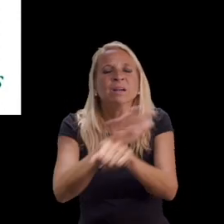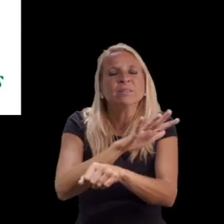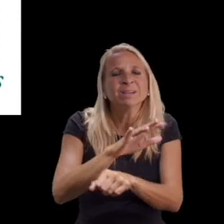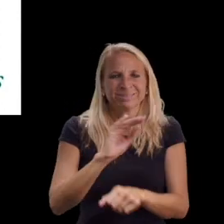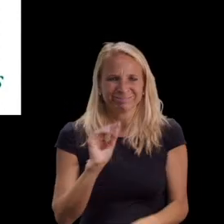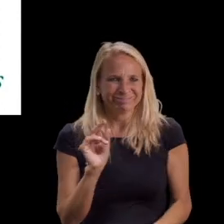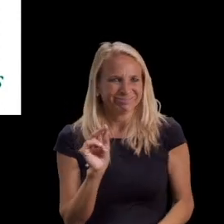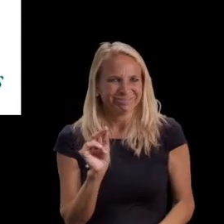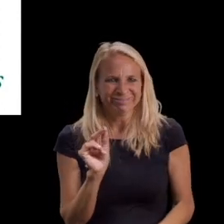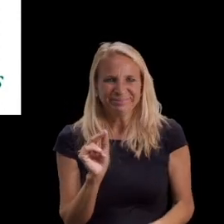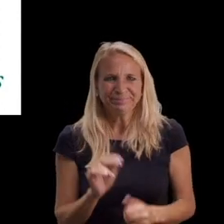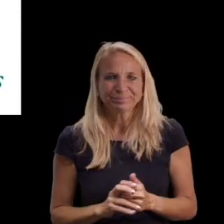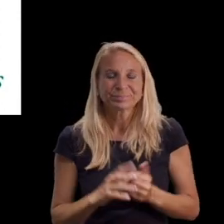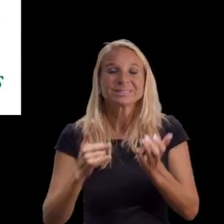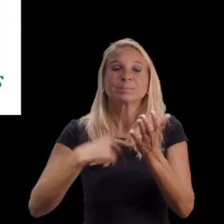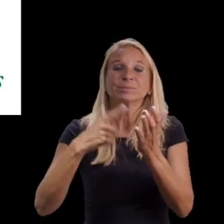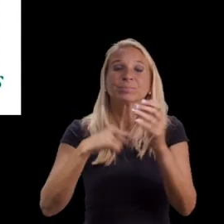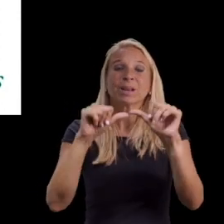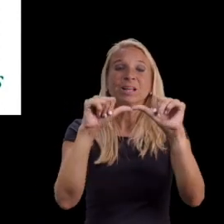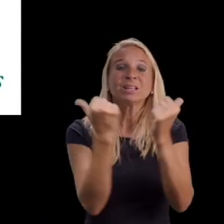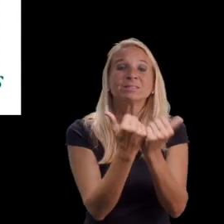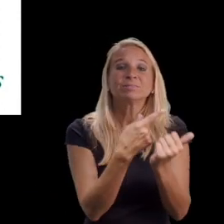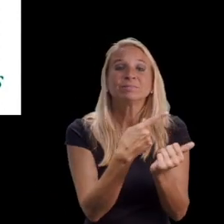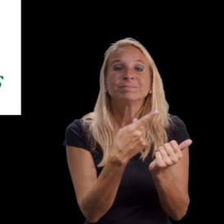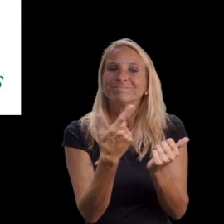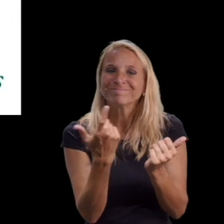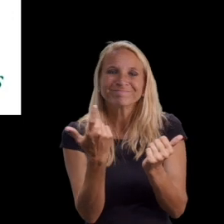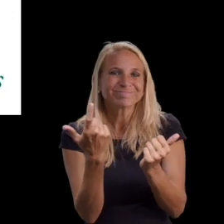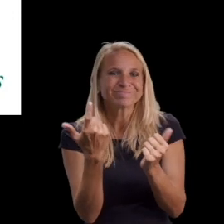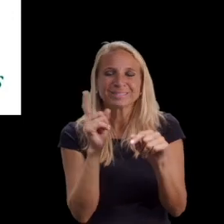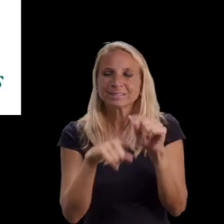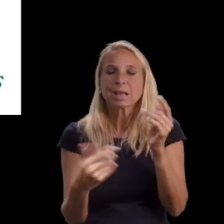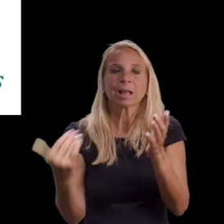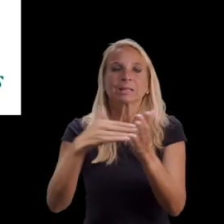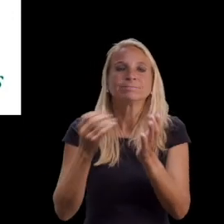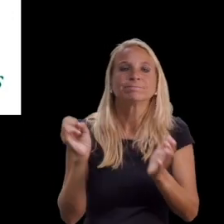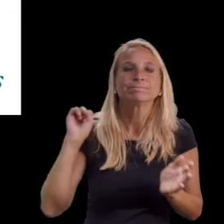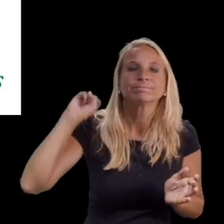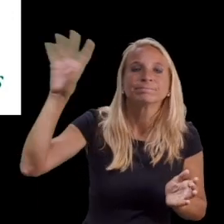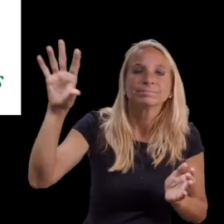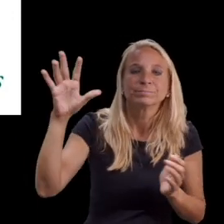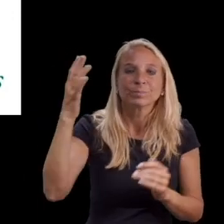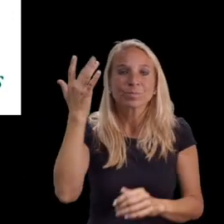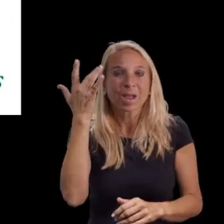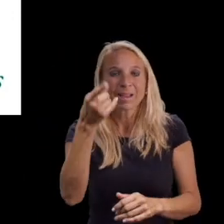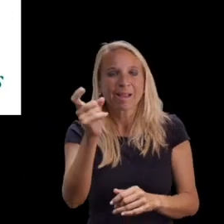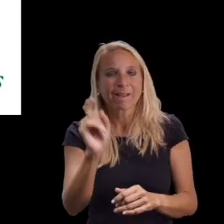Sometimes agencies won't potentially resubmit 'cause what you also have to consider